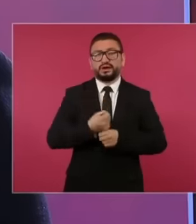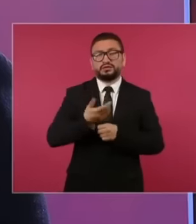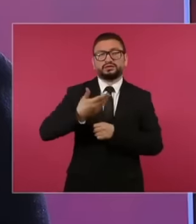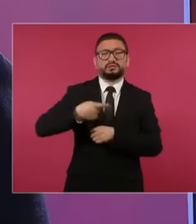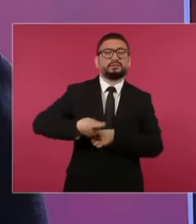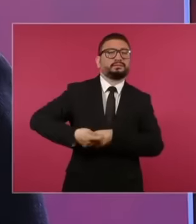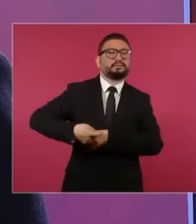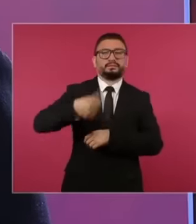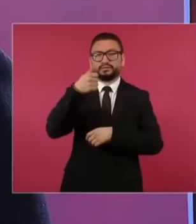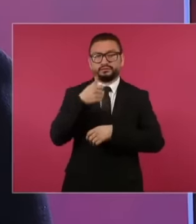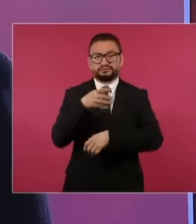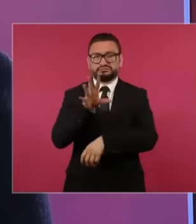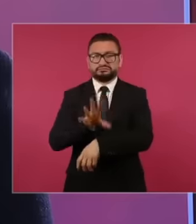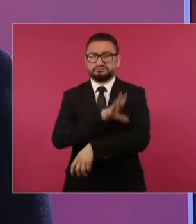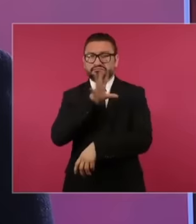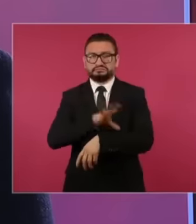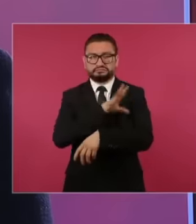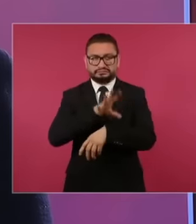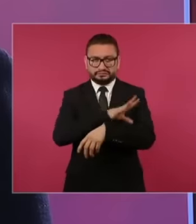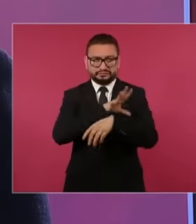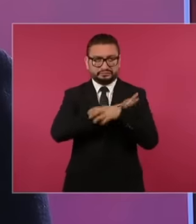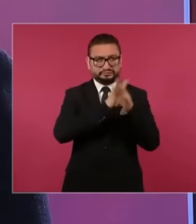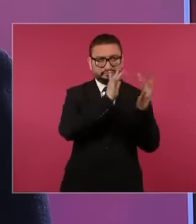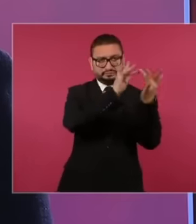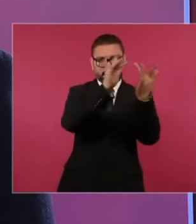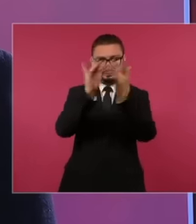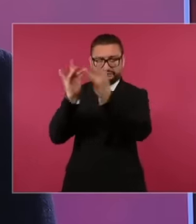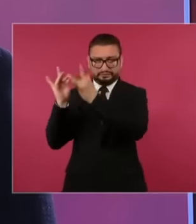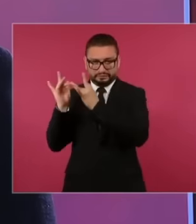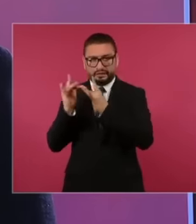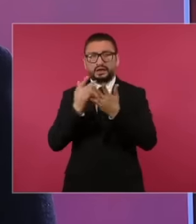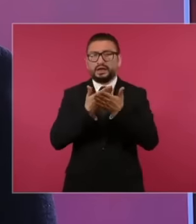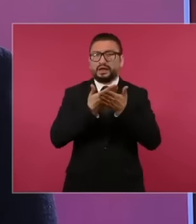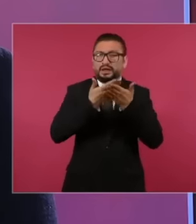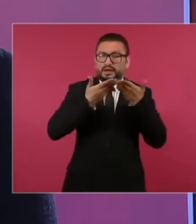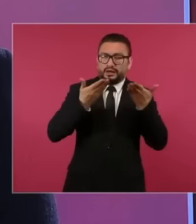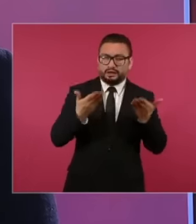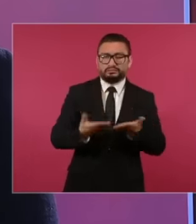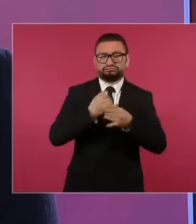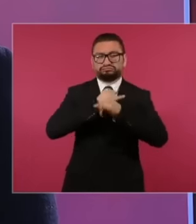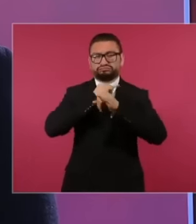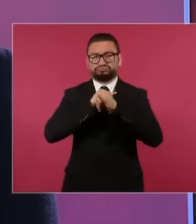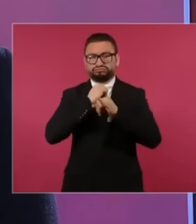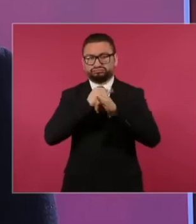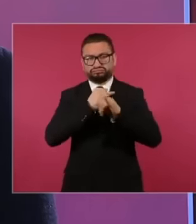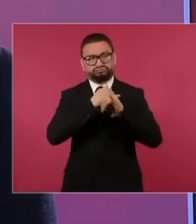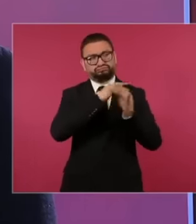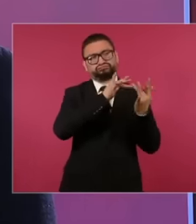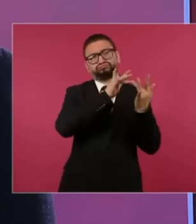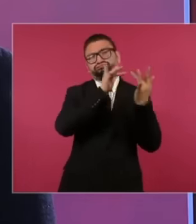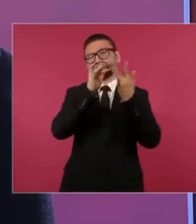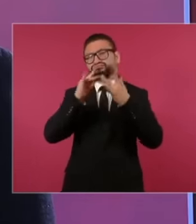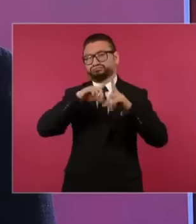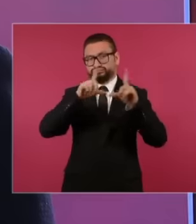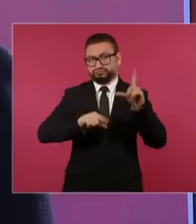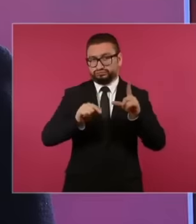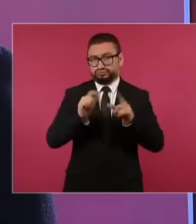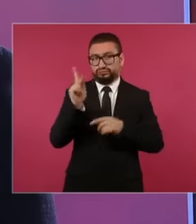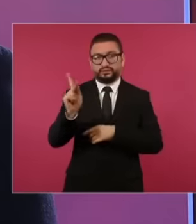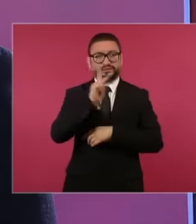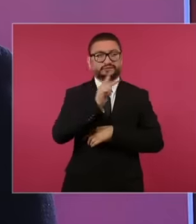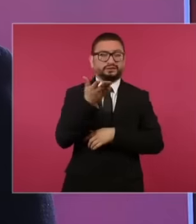electric energy the mission now is to connect it with the internet and how In those years we will not stop